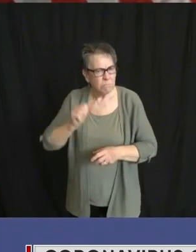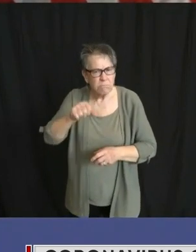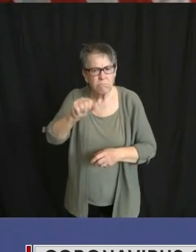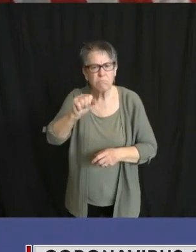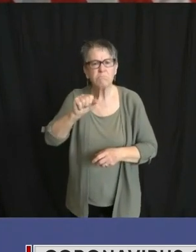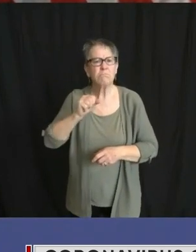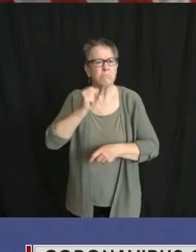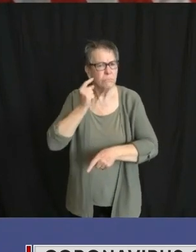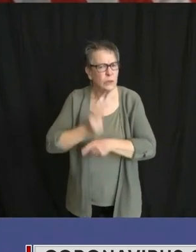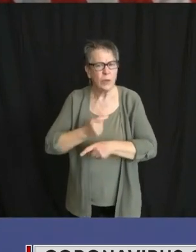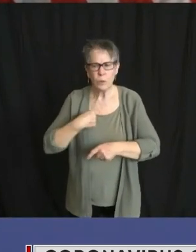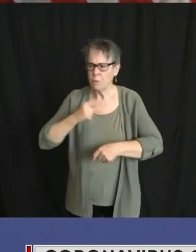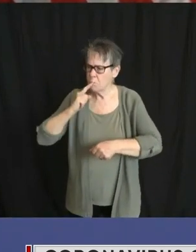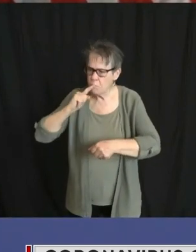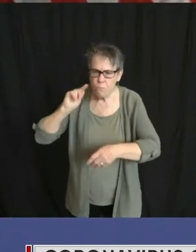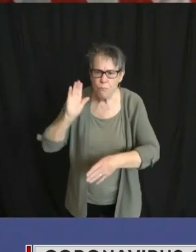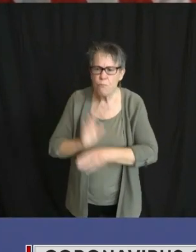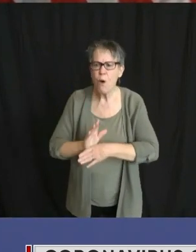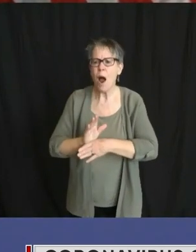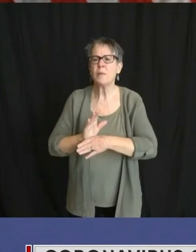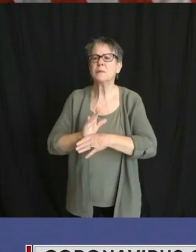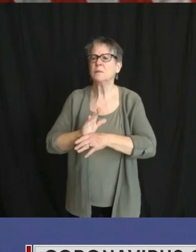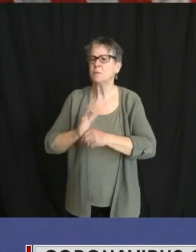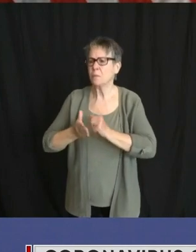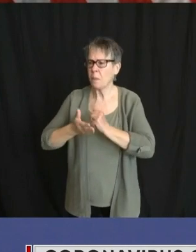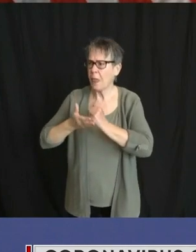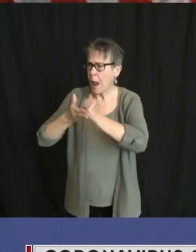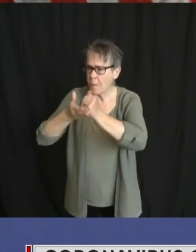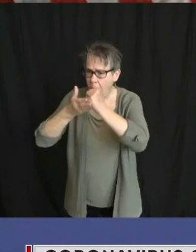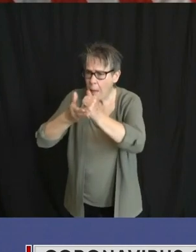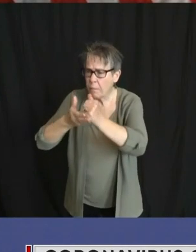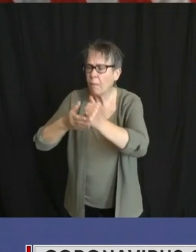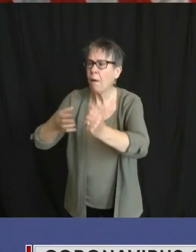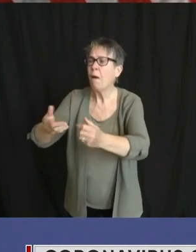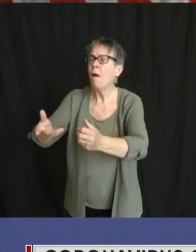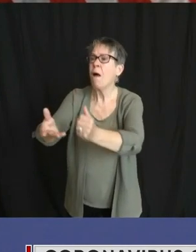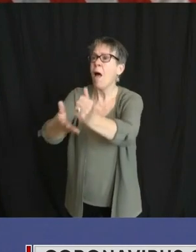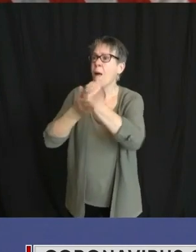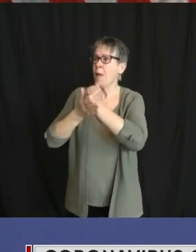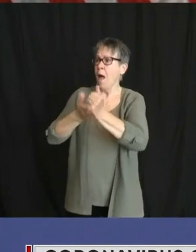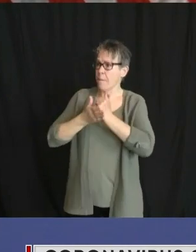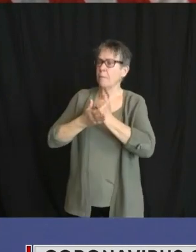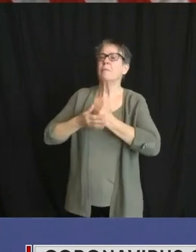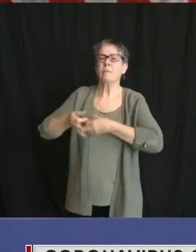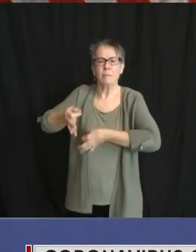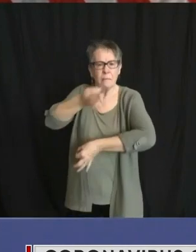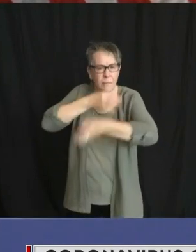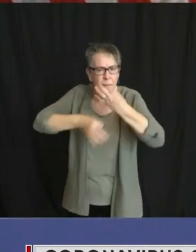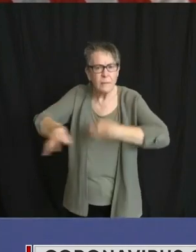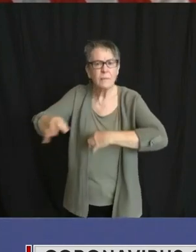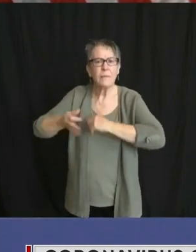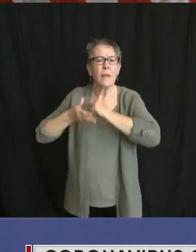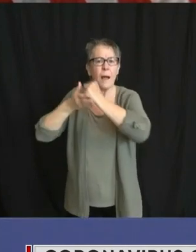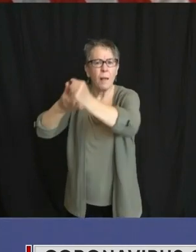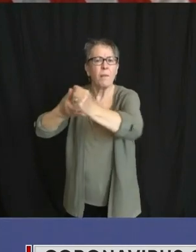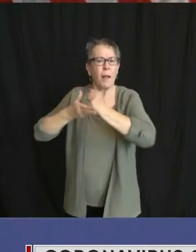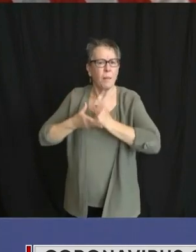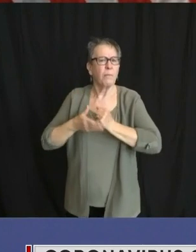WE HAD PROMISED THAT WE WOULD DO THIS IN OUR HOUR OF NEED.